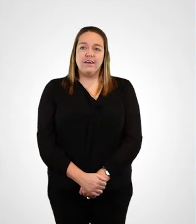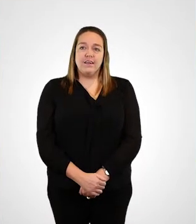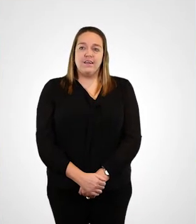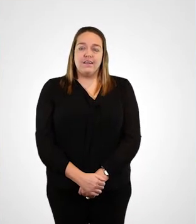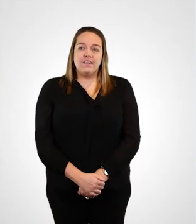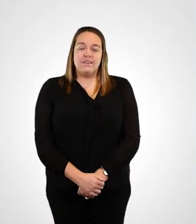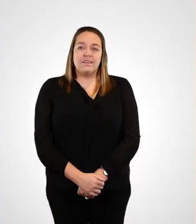that's what you told us -